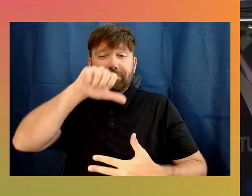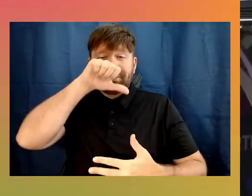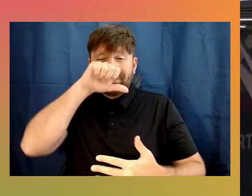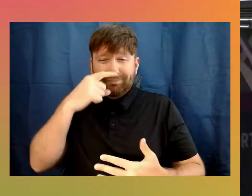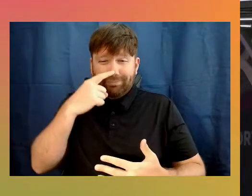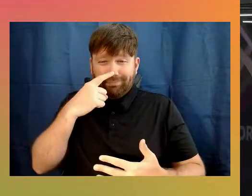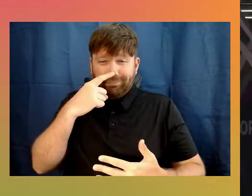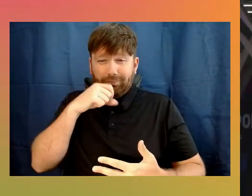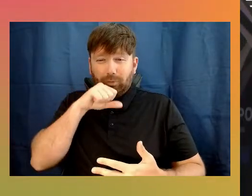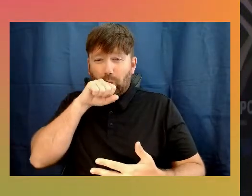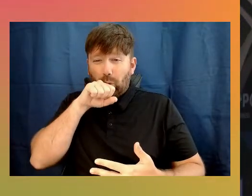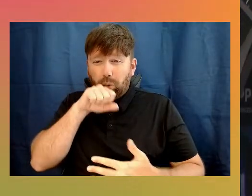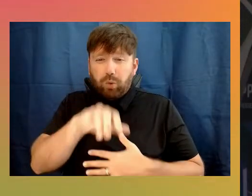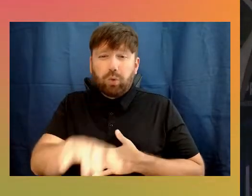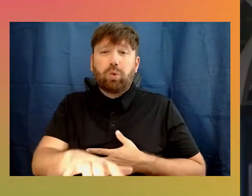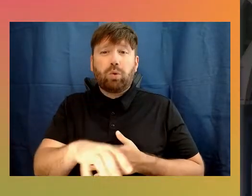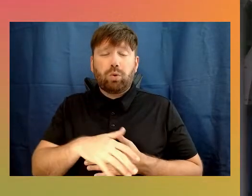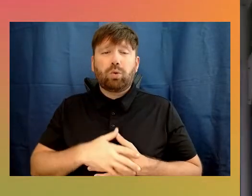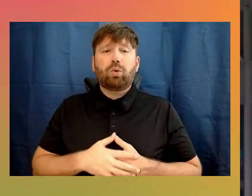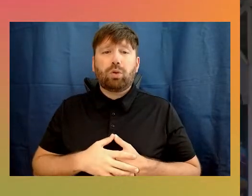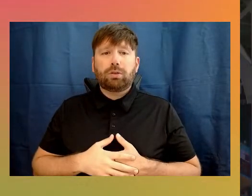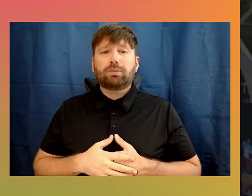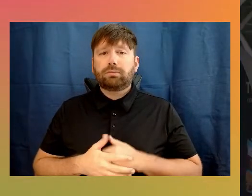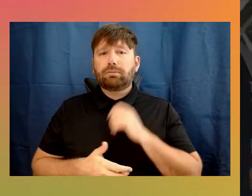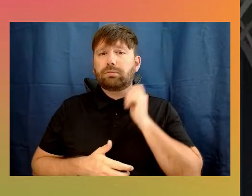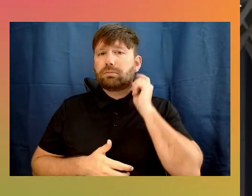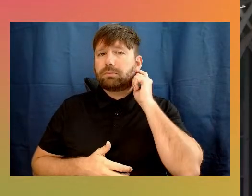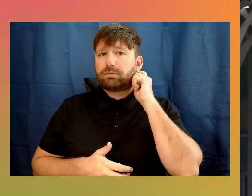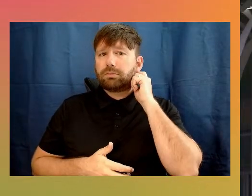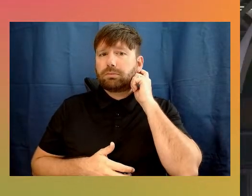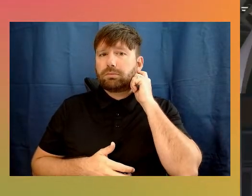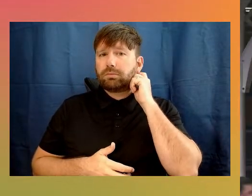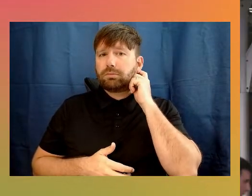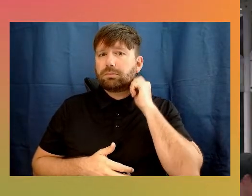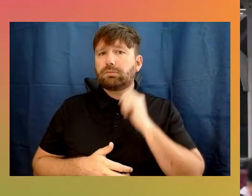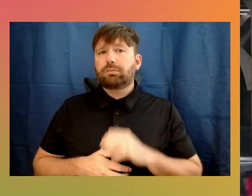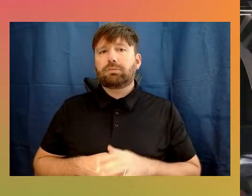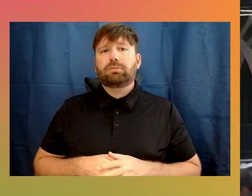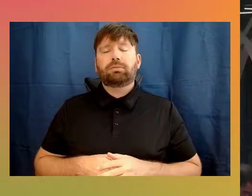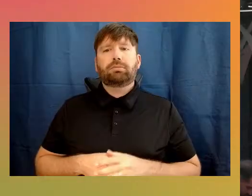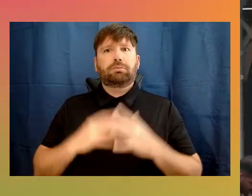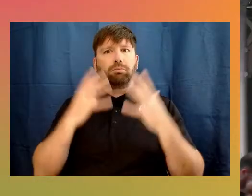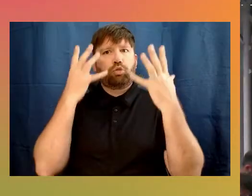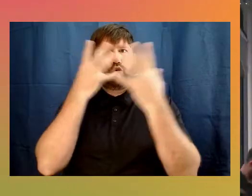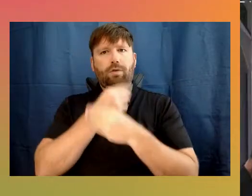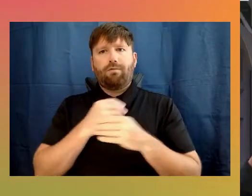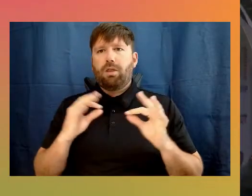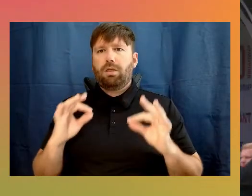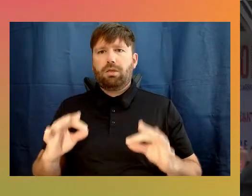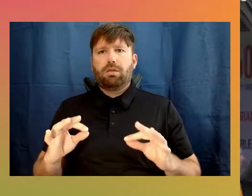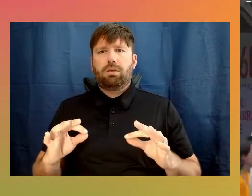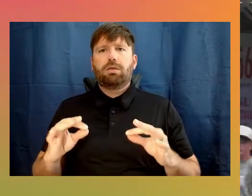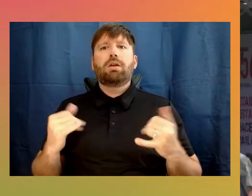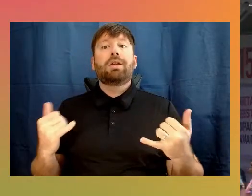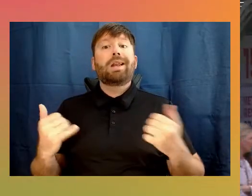RELAX THE JAW.